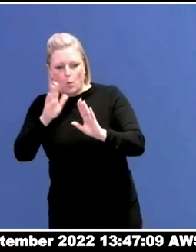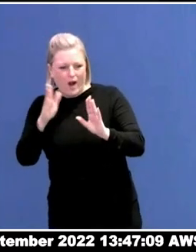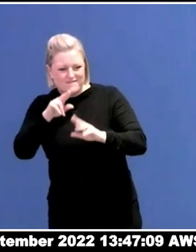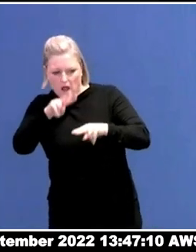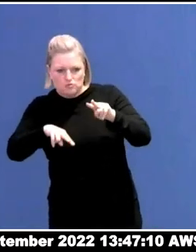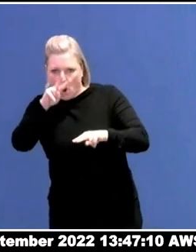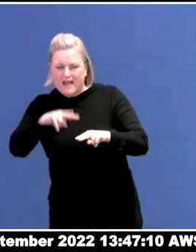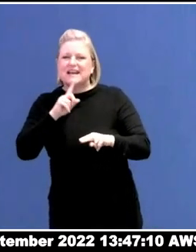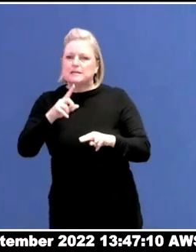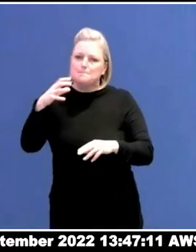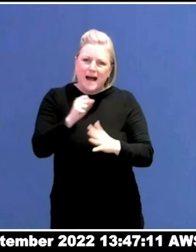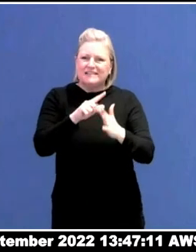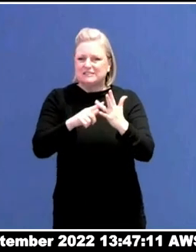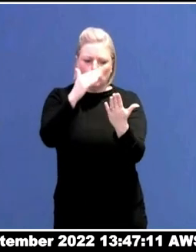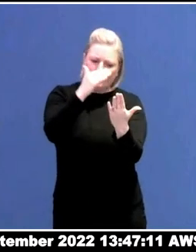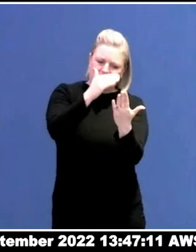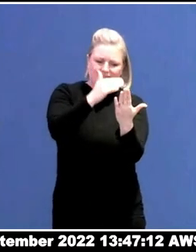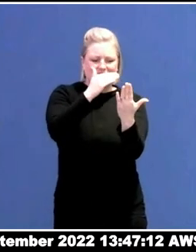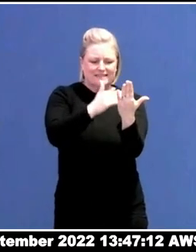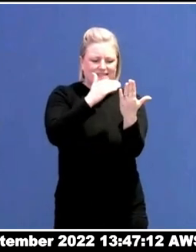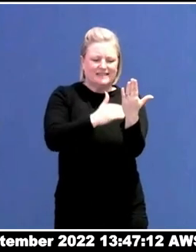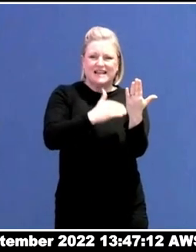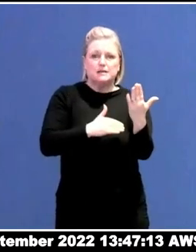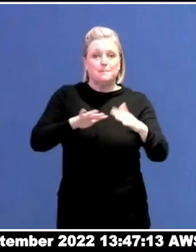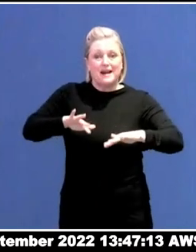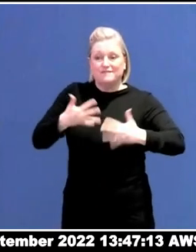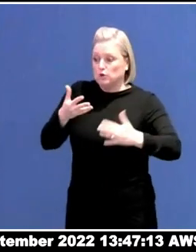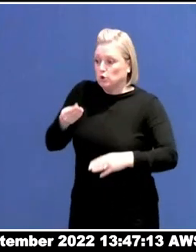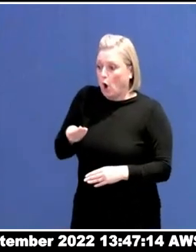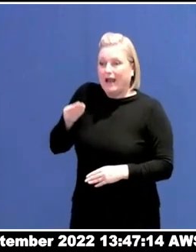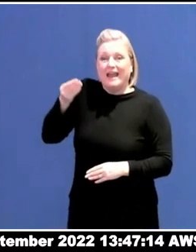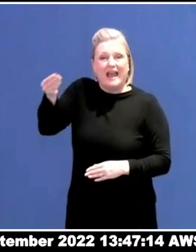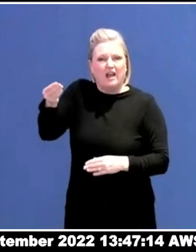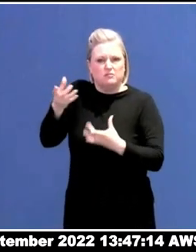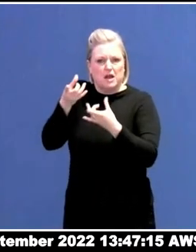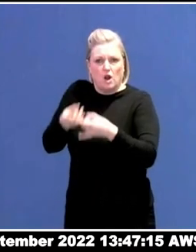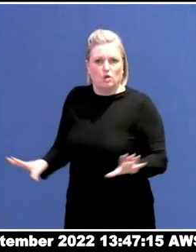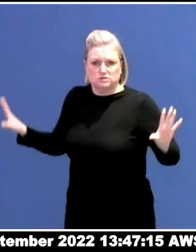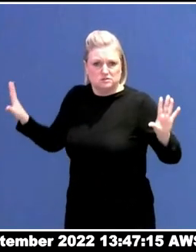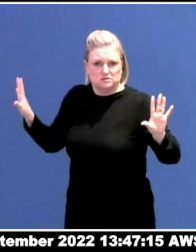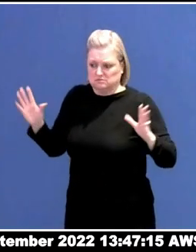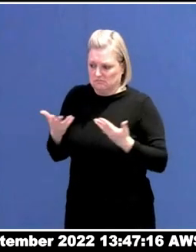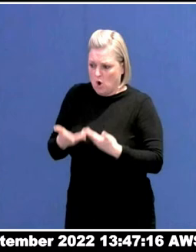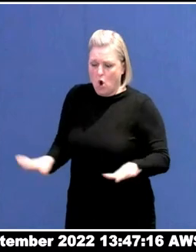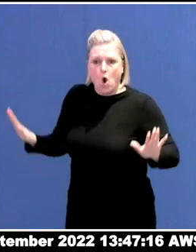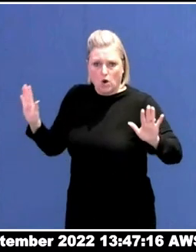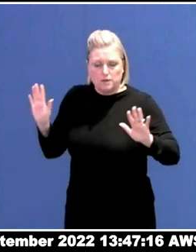That report also needs to follow the woman too, to the Parole Board so that everyone has the same information across the board.